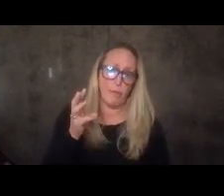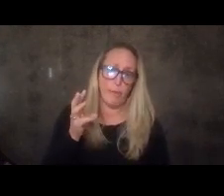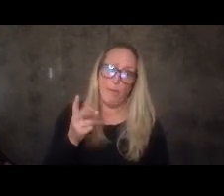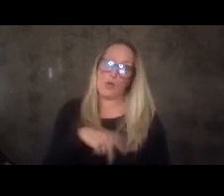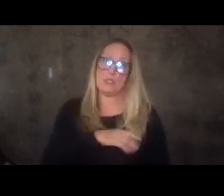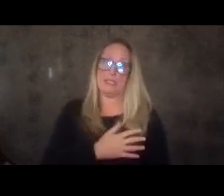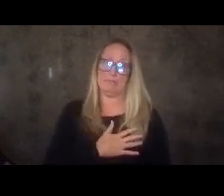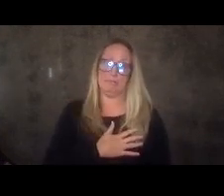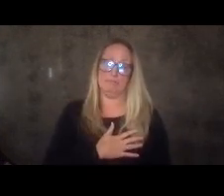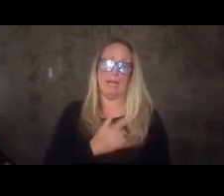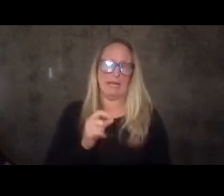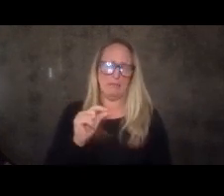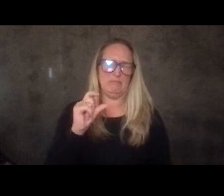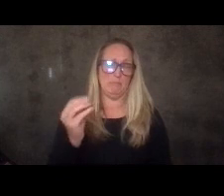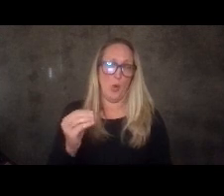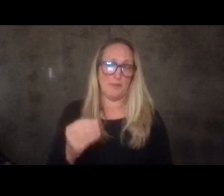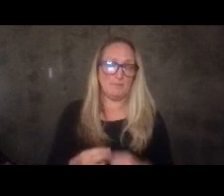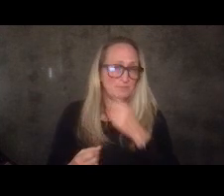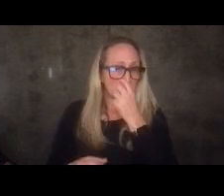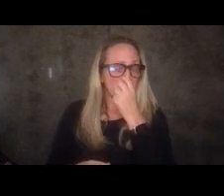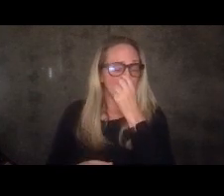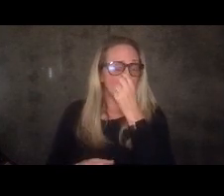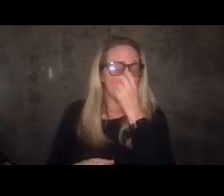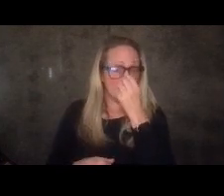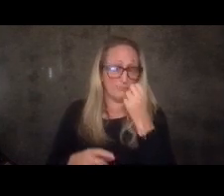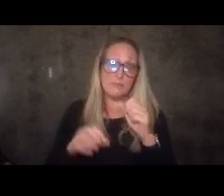more, so that's something that you can have set up. So by